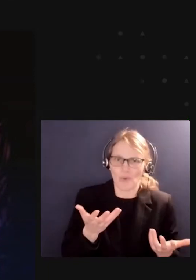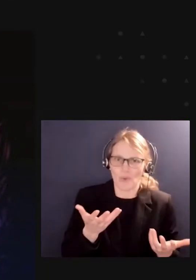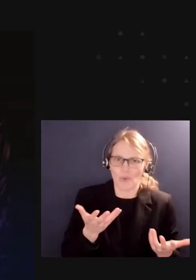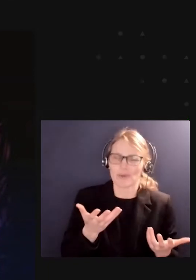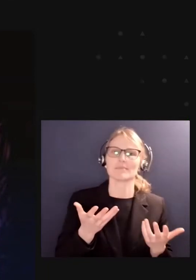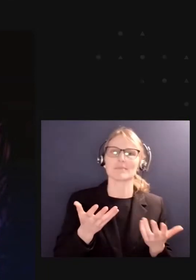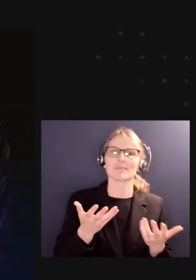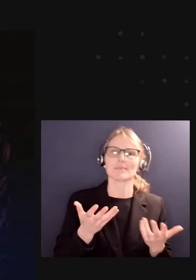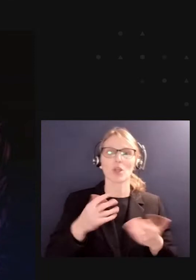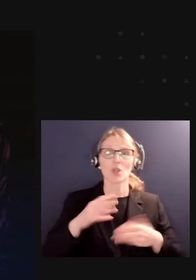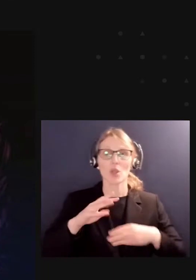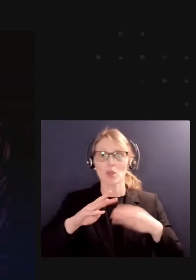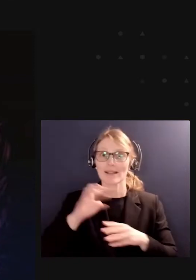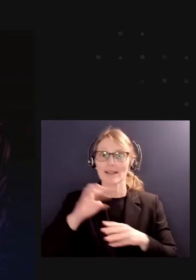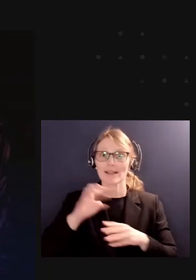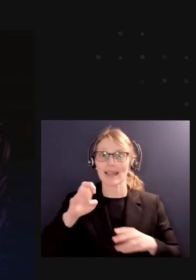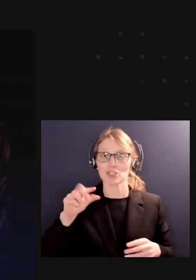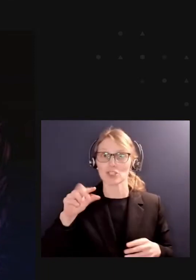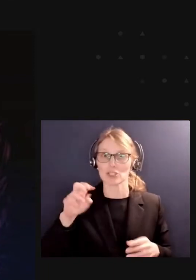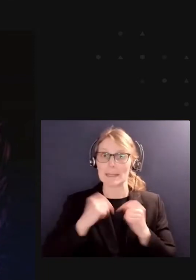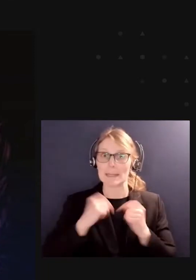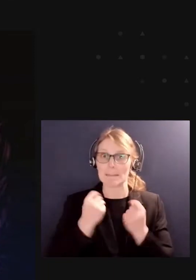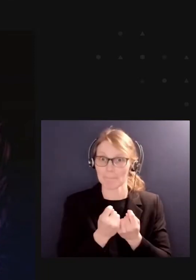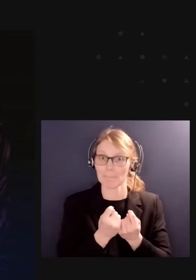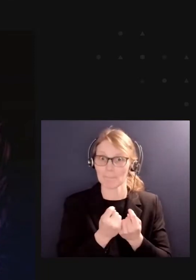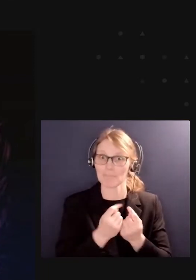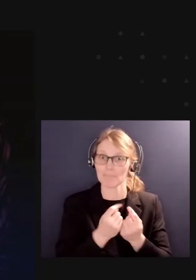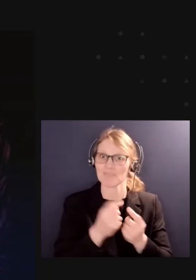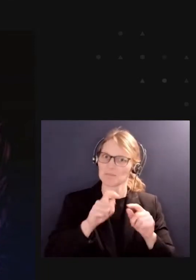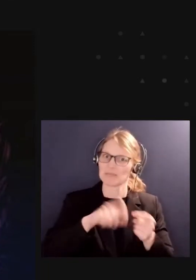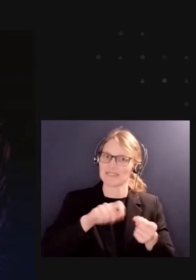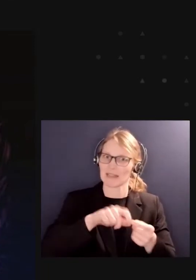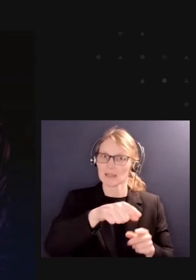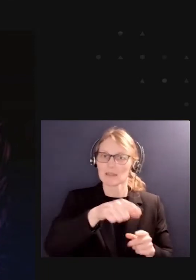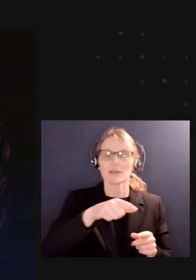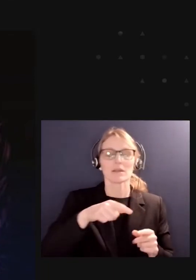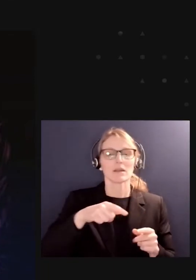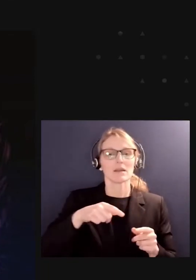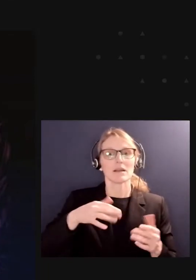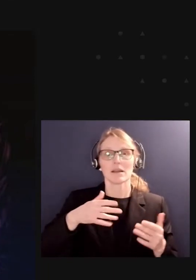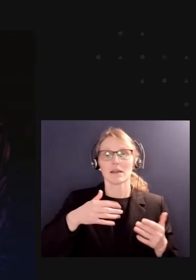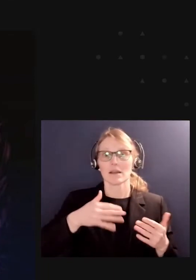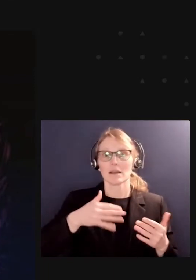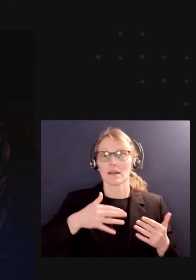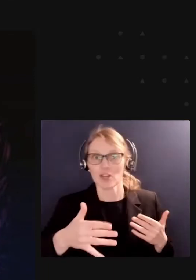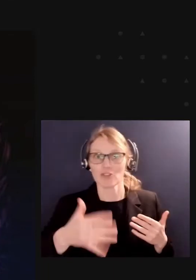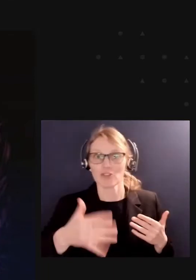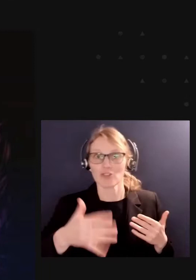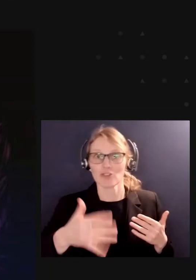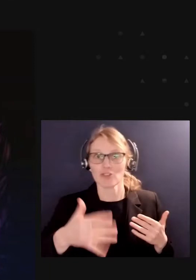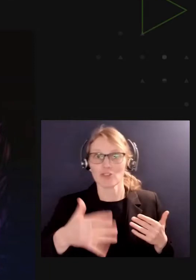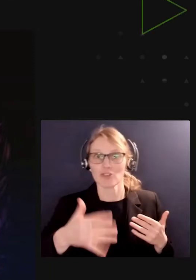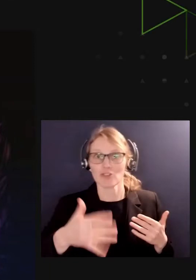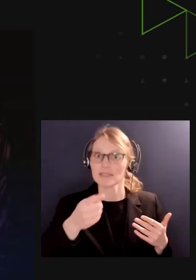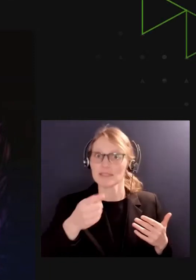it manifested to the extent that when we decided we were going to represent cultures in our games